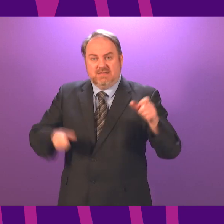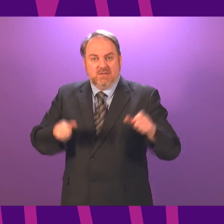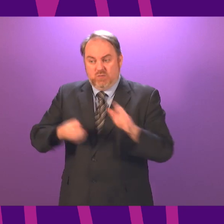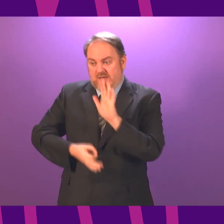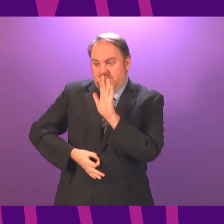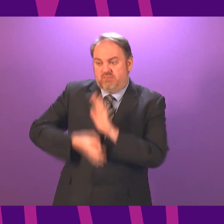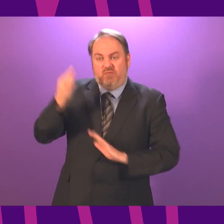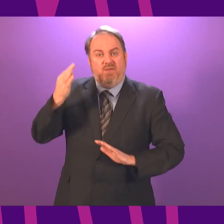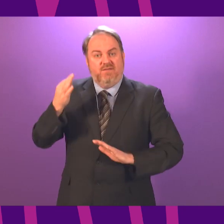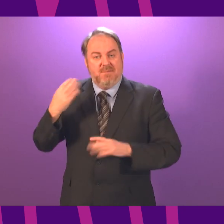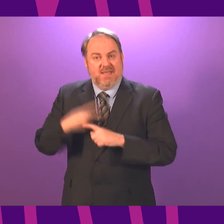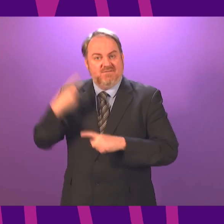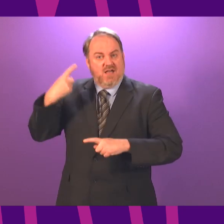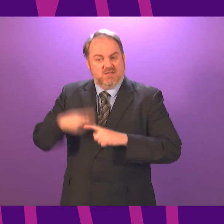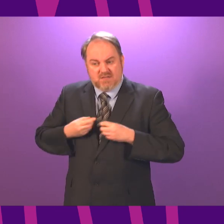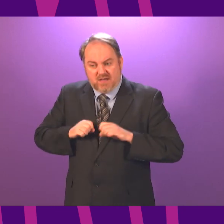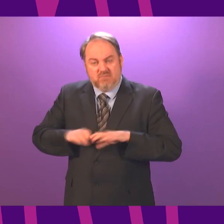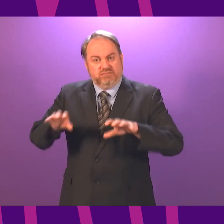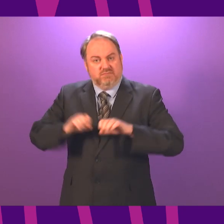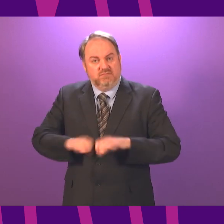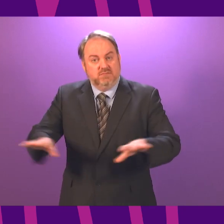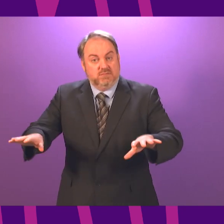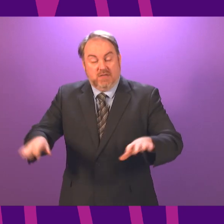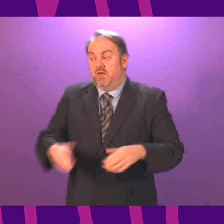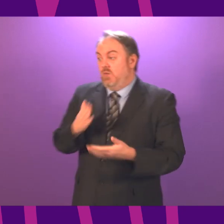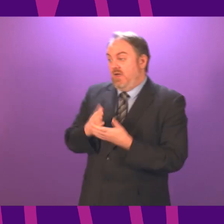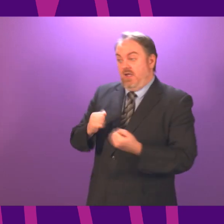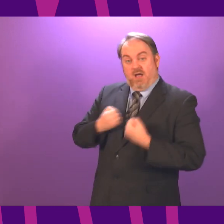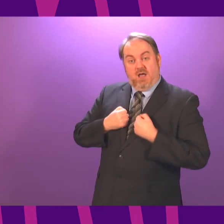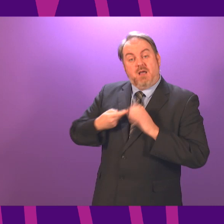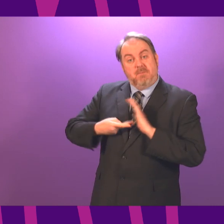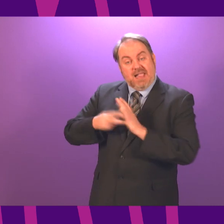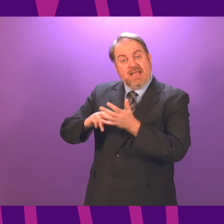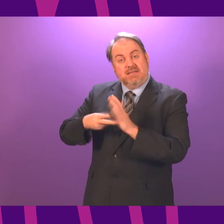I made in my response to Jackie Baillie. Our approach to Covid vaccination training